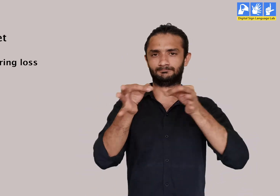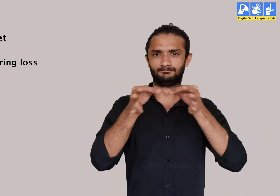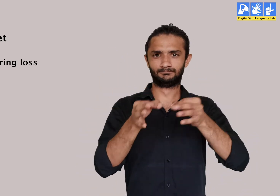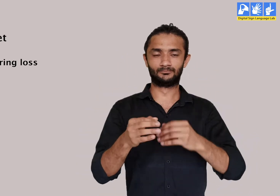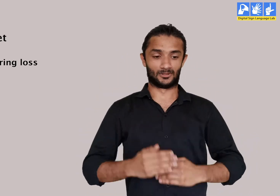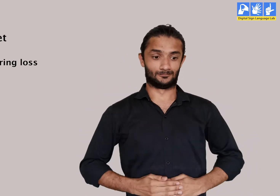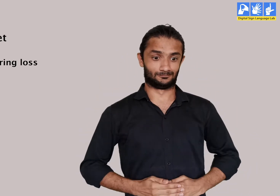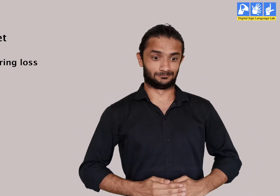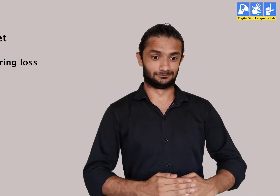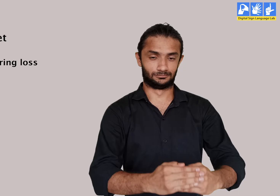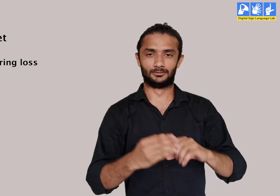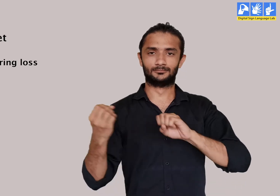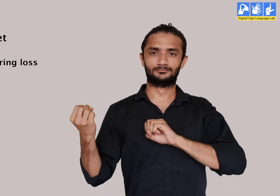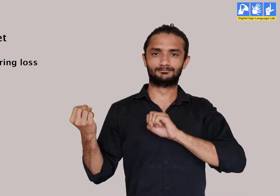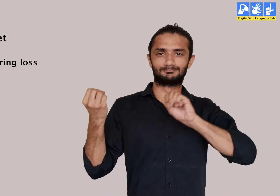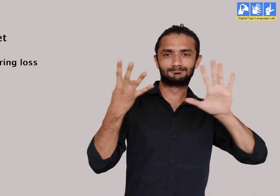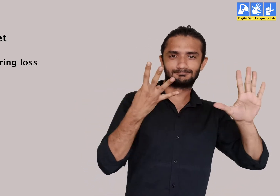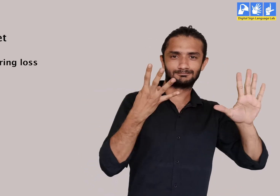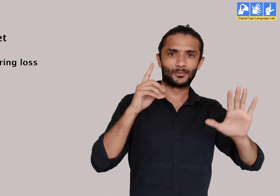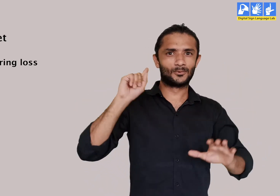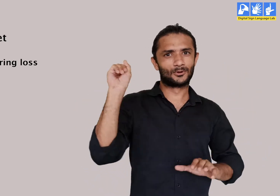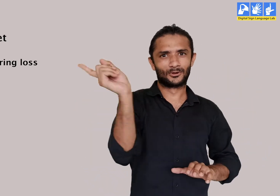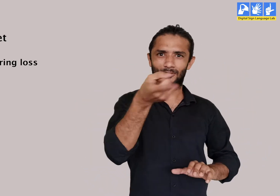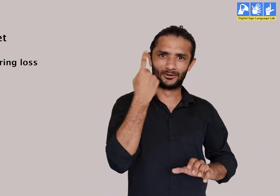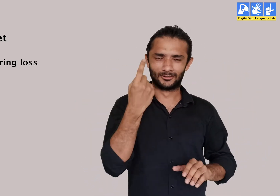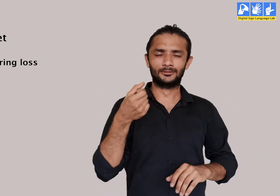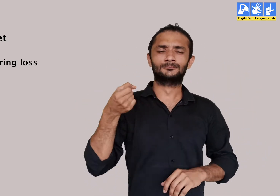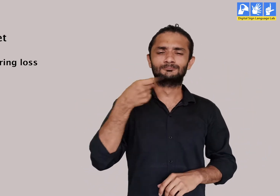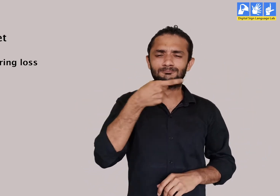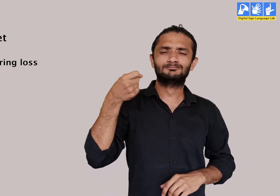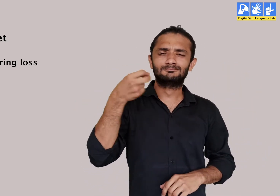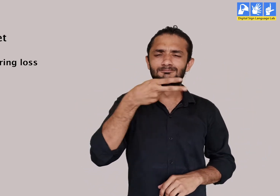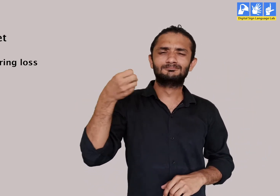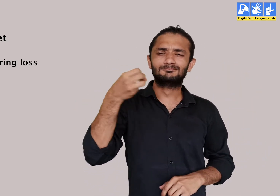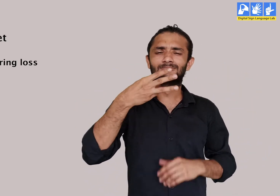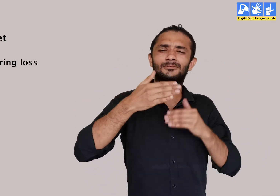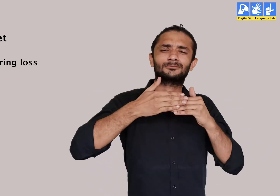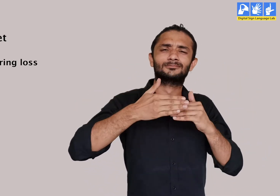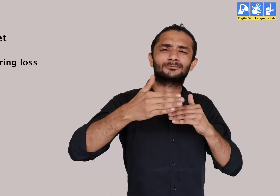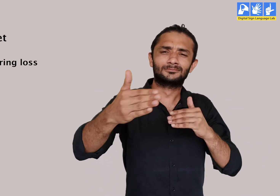It refers to any hearing loss occurring before birth or at the time of birth.